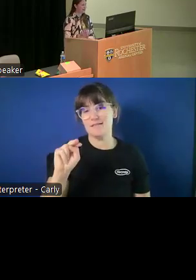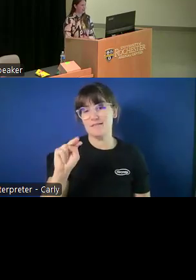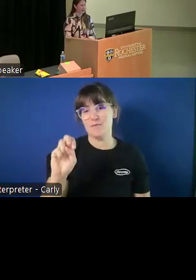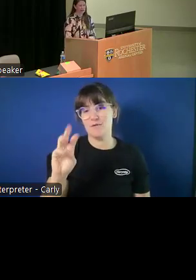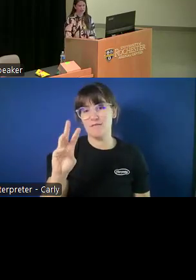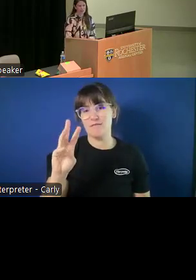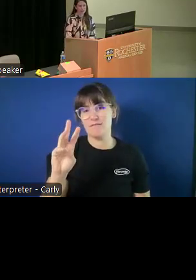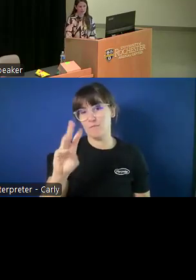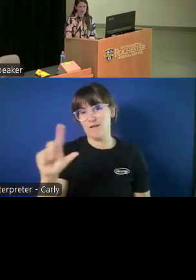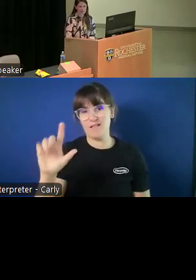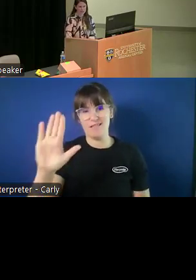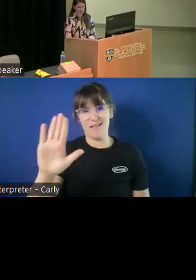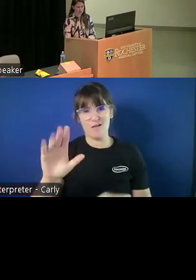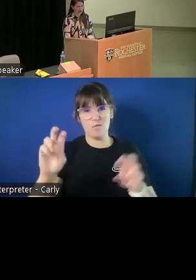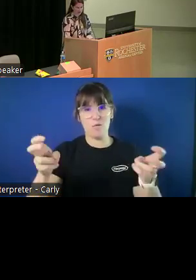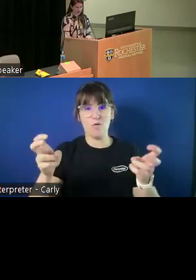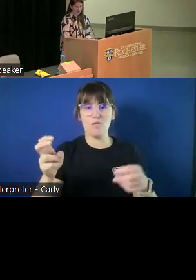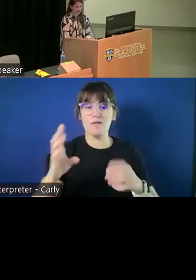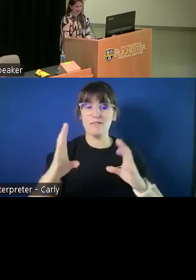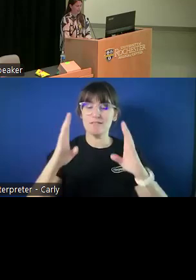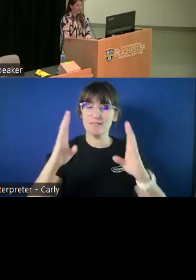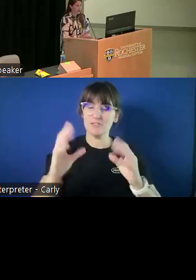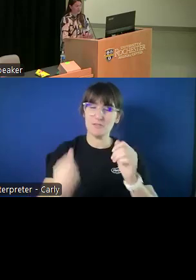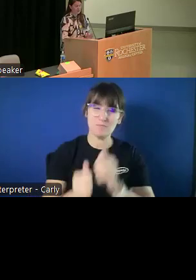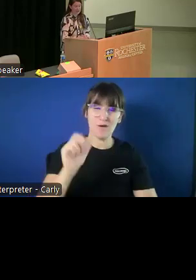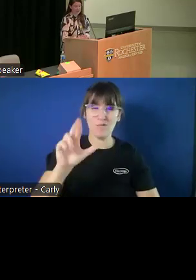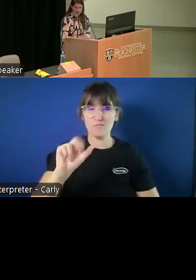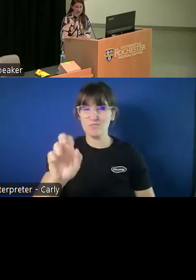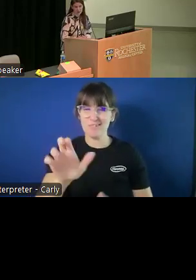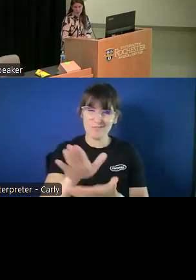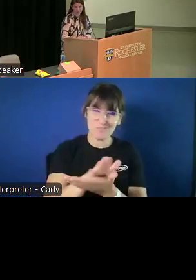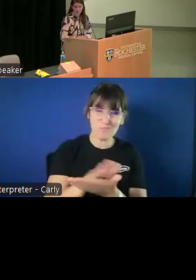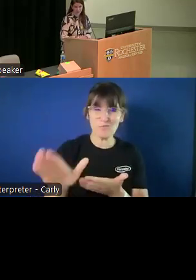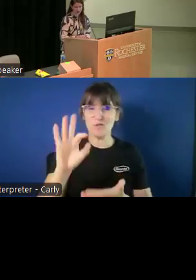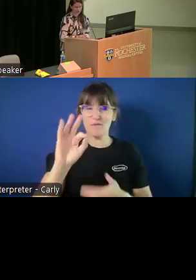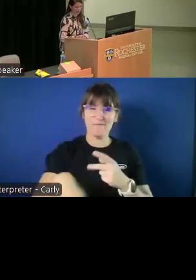is the rarest and purest form of generosity then perhaps we're a very generous people and I feel